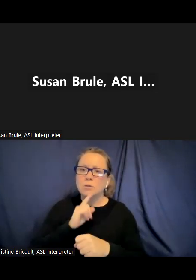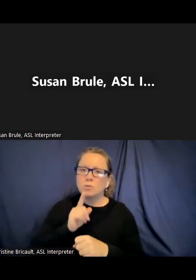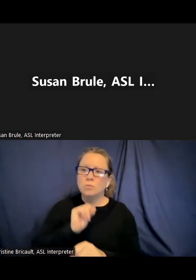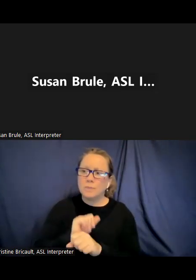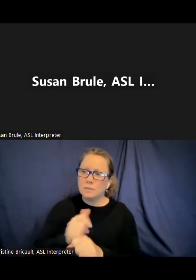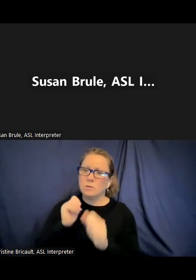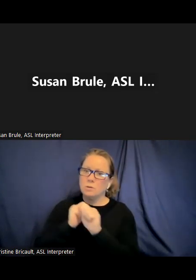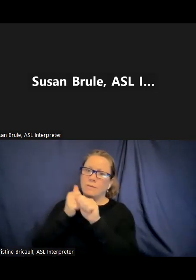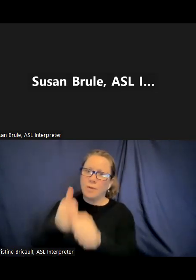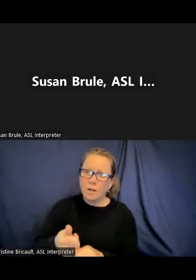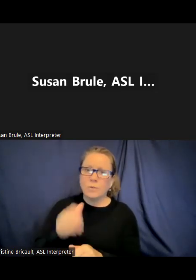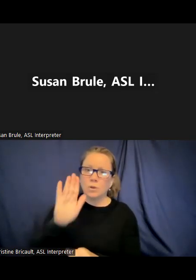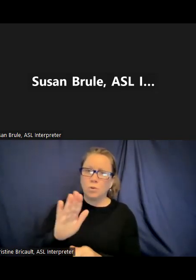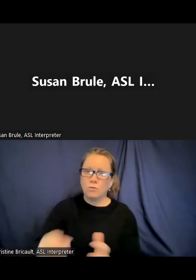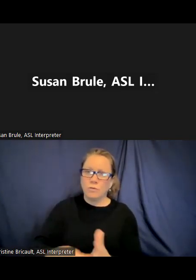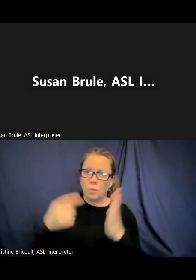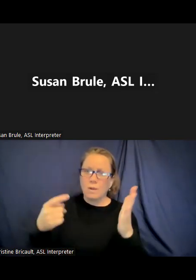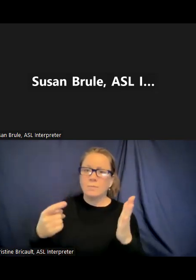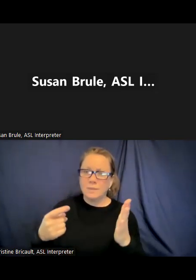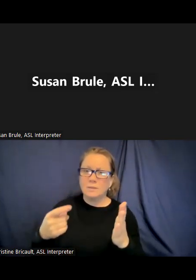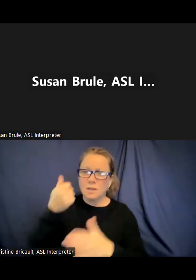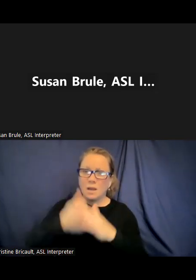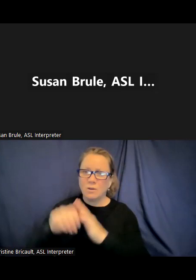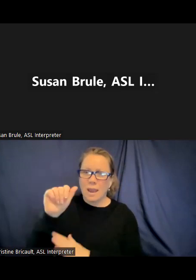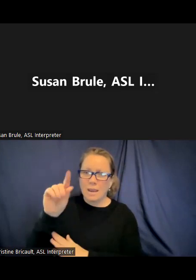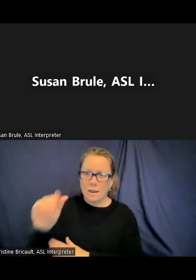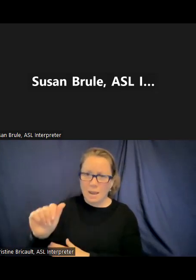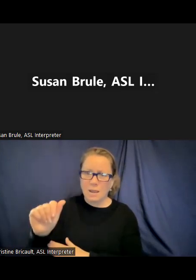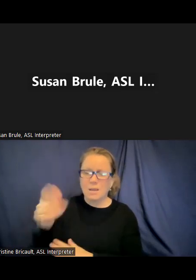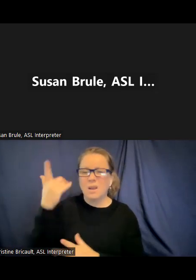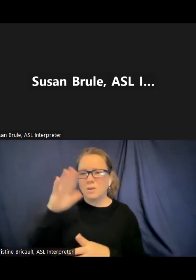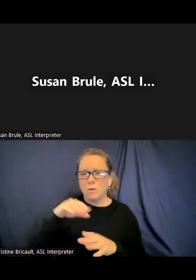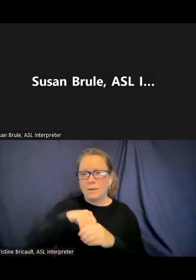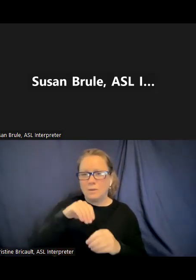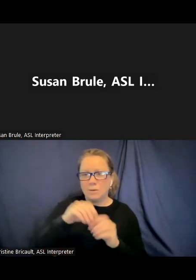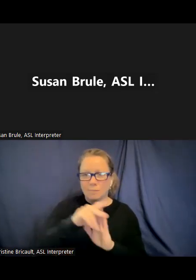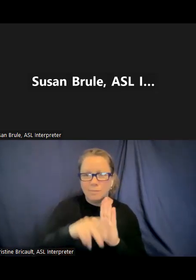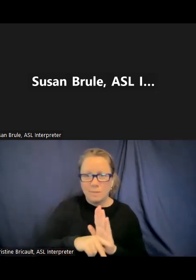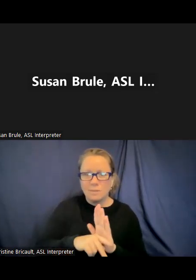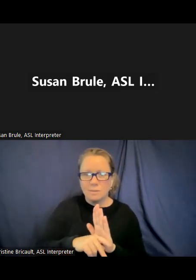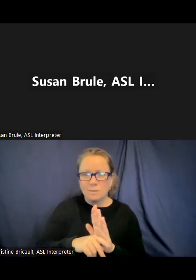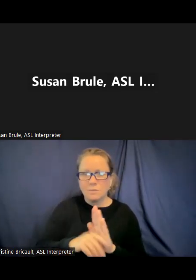with your obligations under the ADA, in internal policies around accommodations.